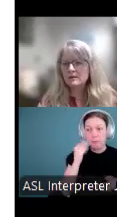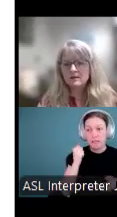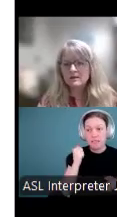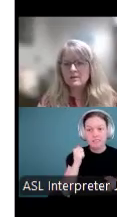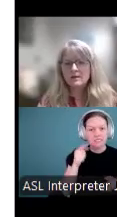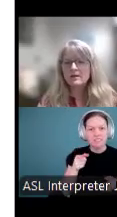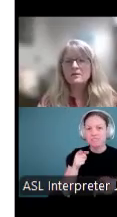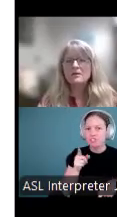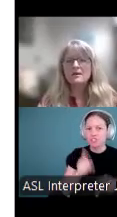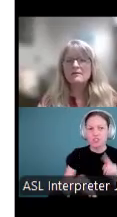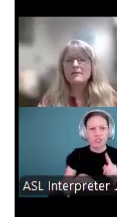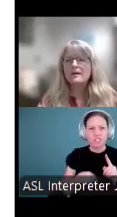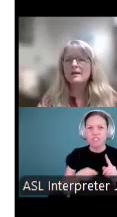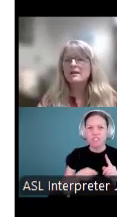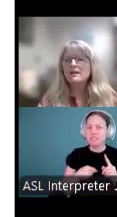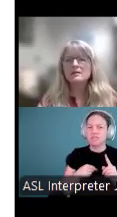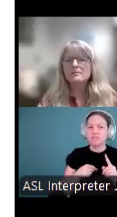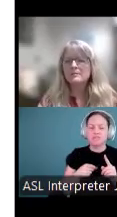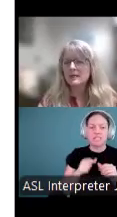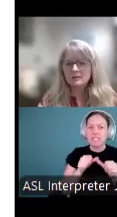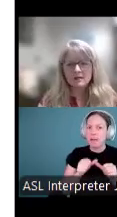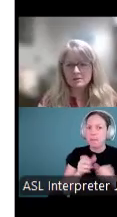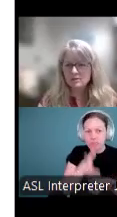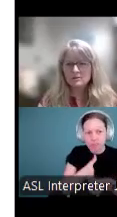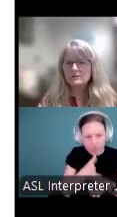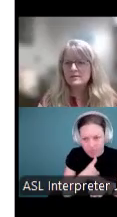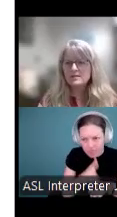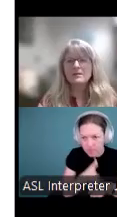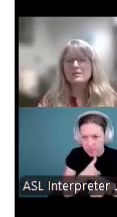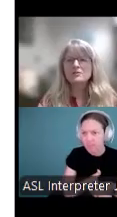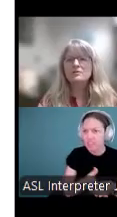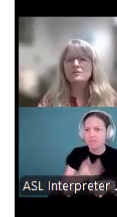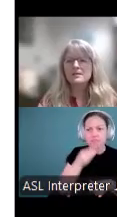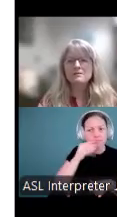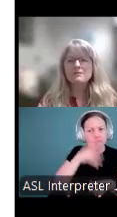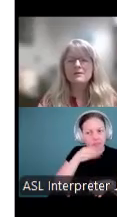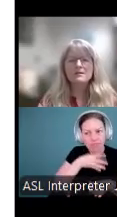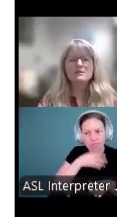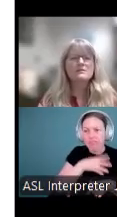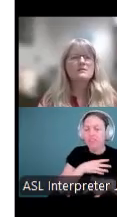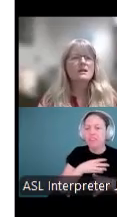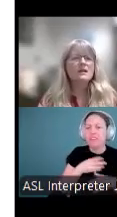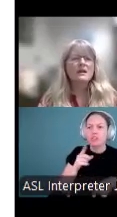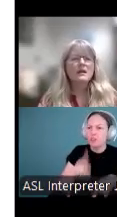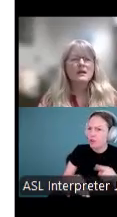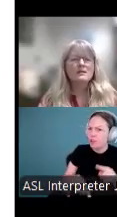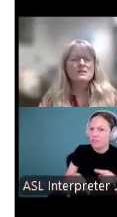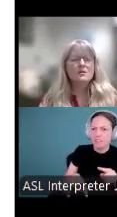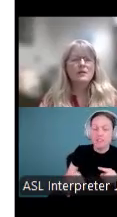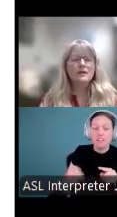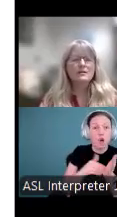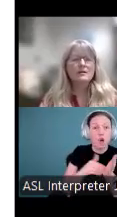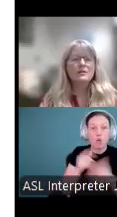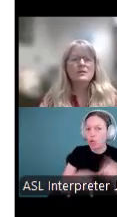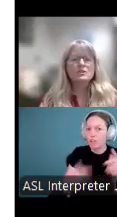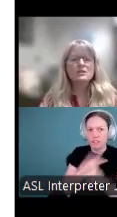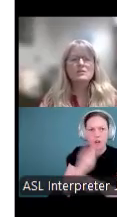anything down, and they could not find any biological, physiological reason for this, and so he ended up with a G